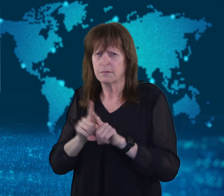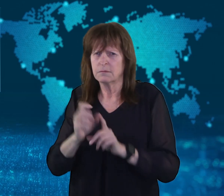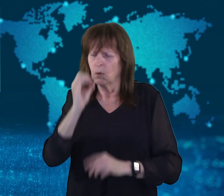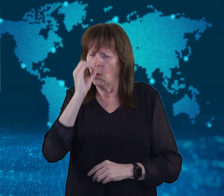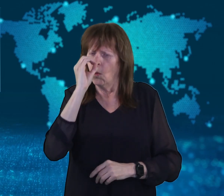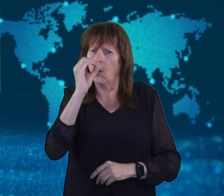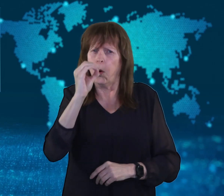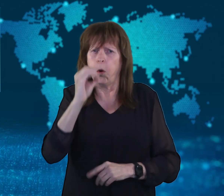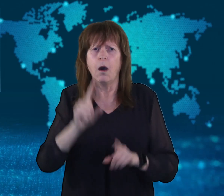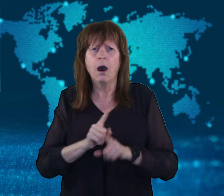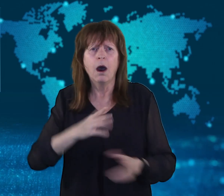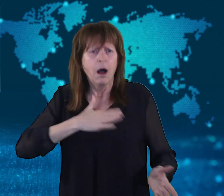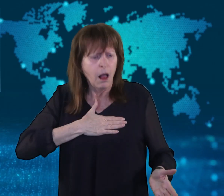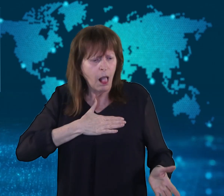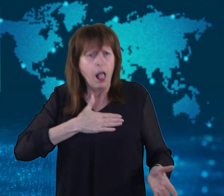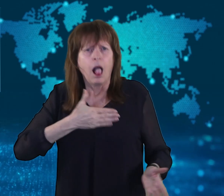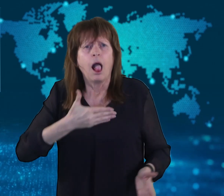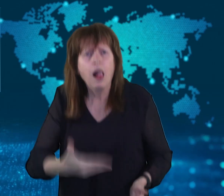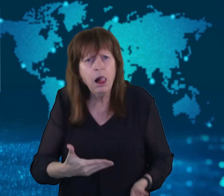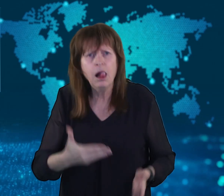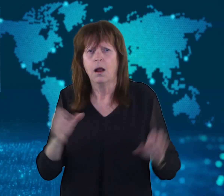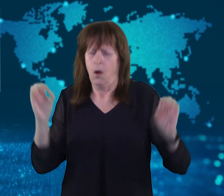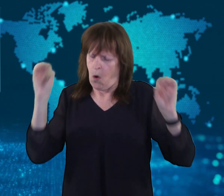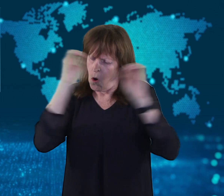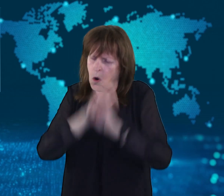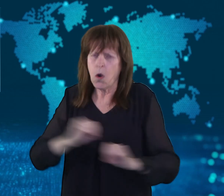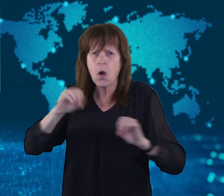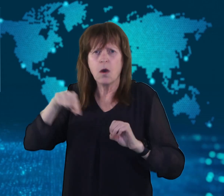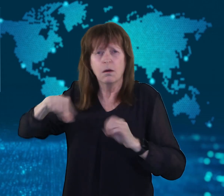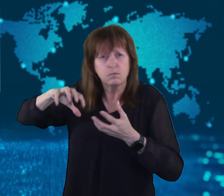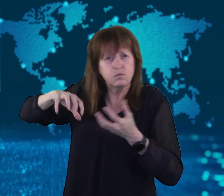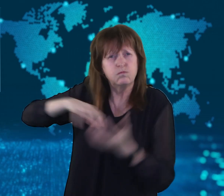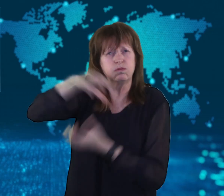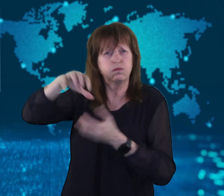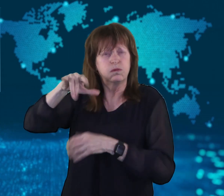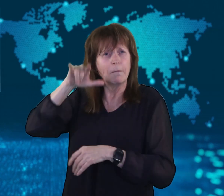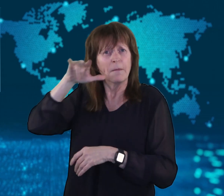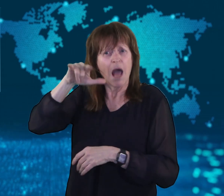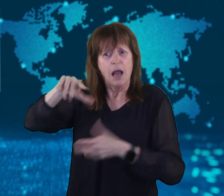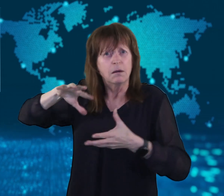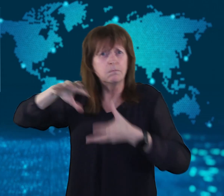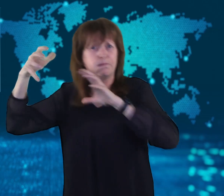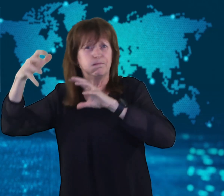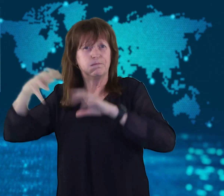for any kind of violence on their flights.